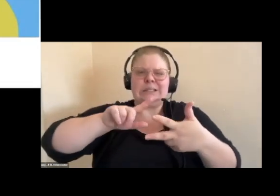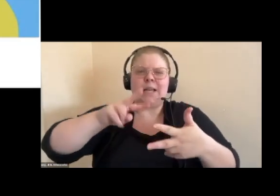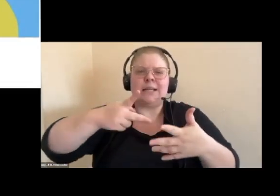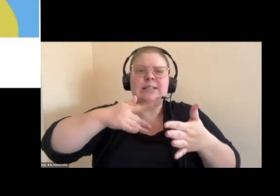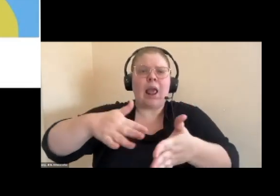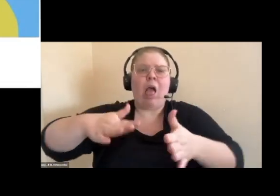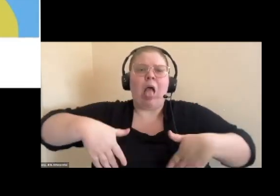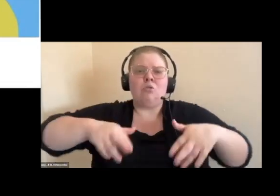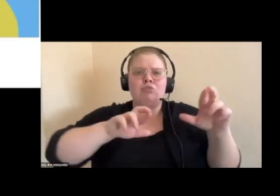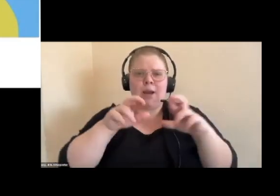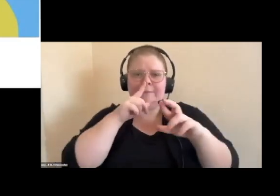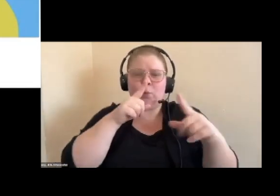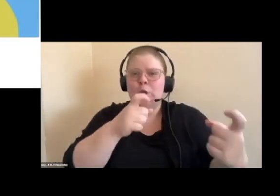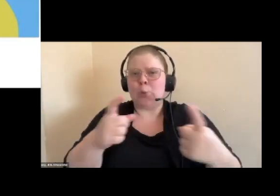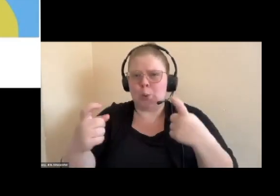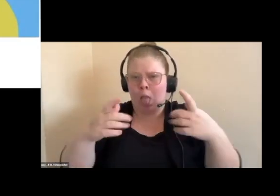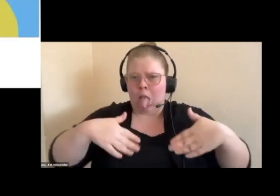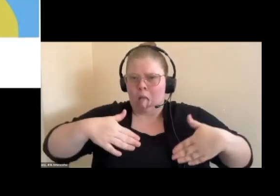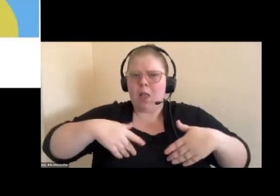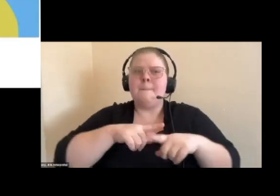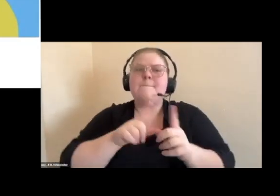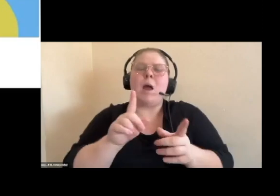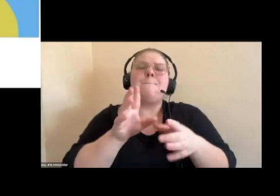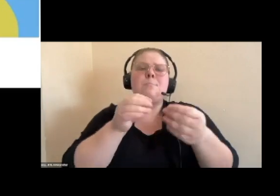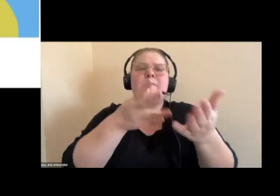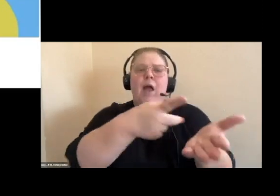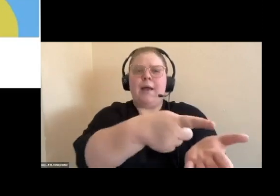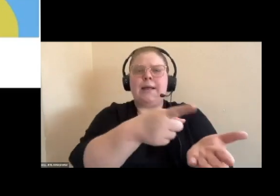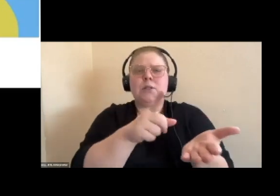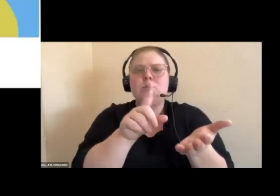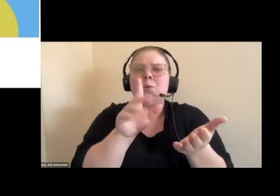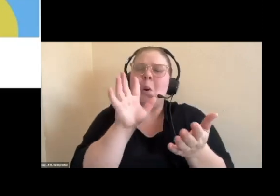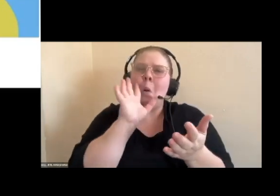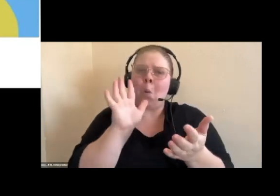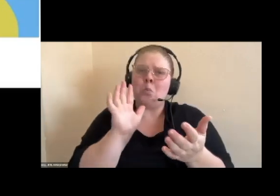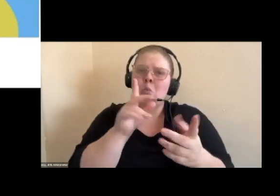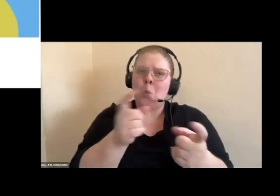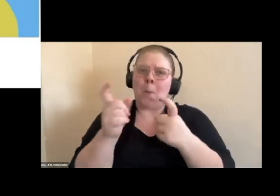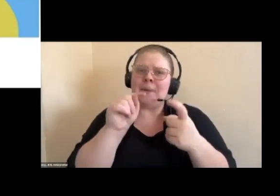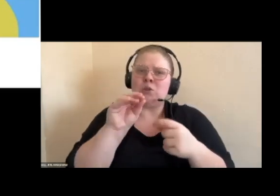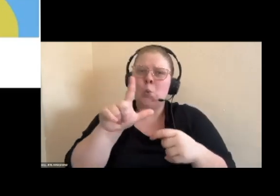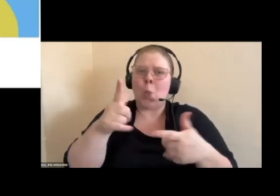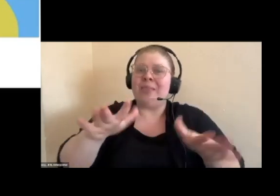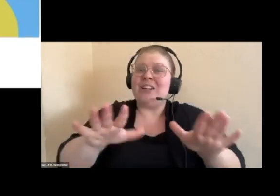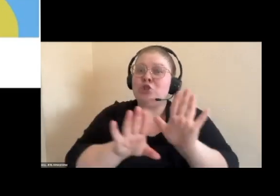all a unique recruitment tool that we've created to help make the process